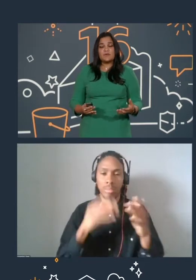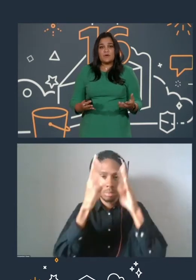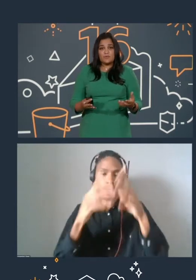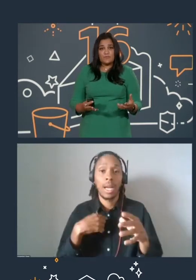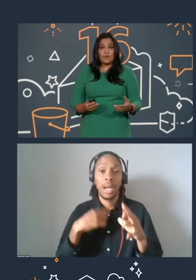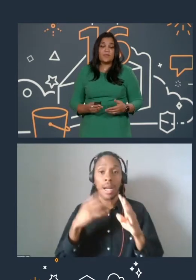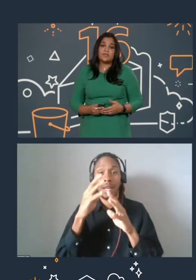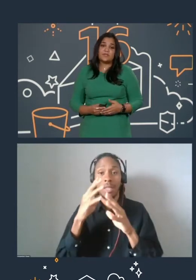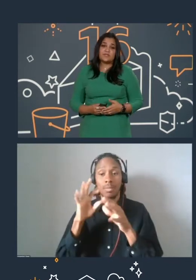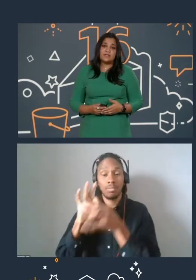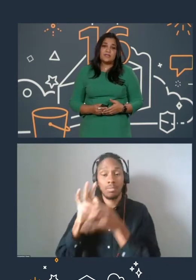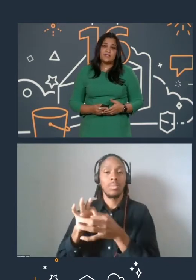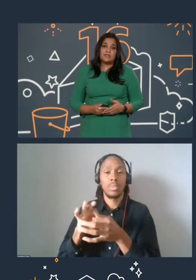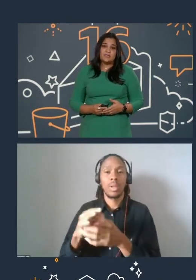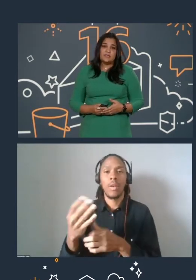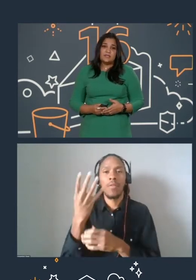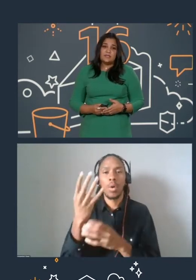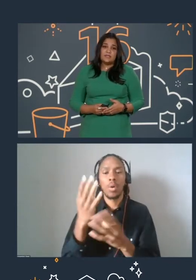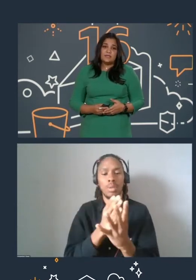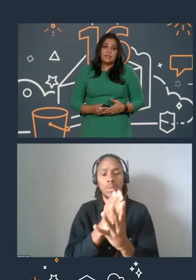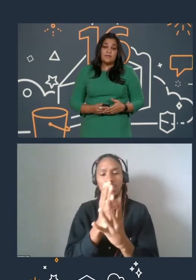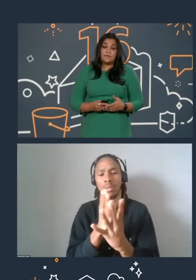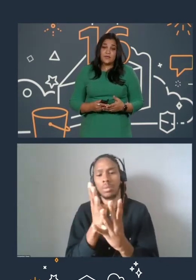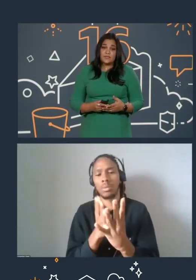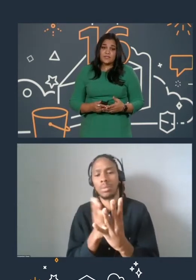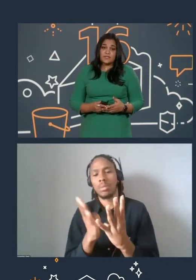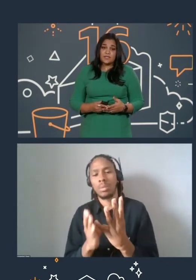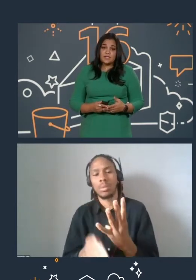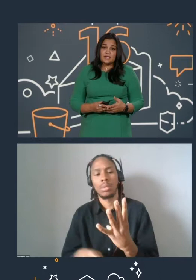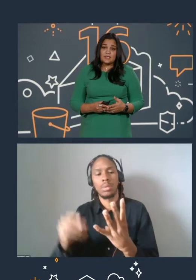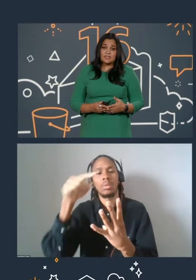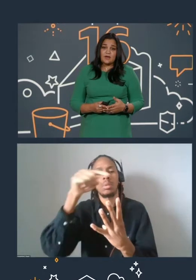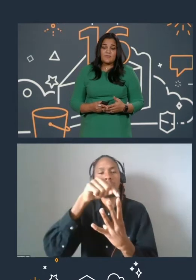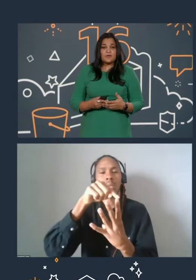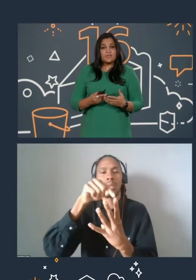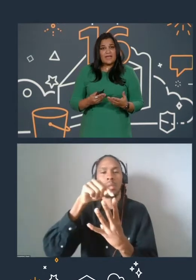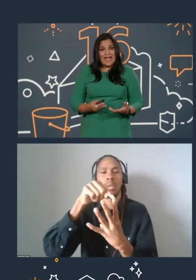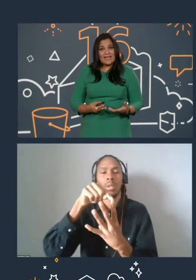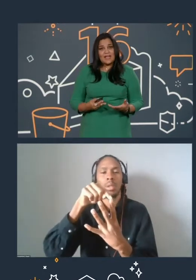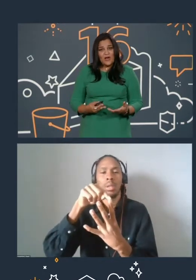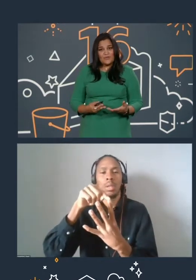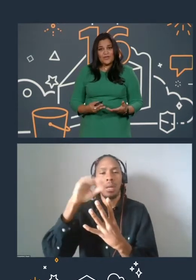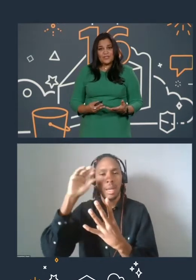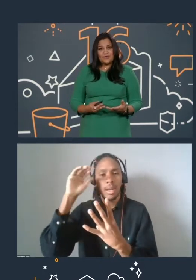around four pillars. The first is our focus on adding coverage